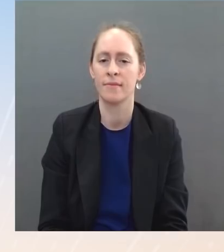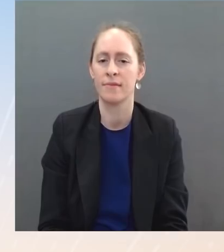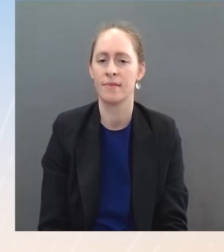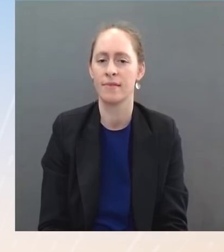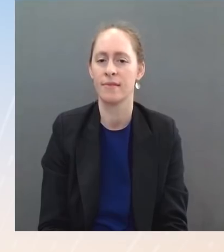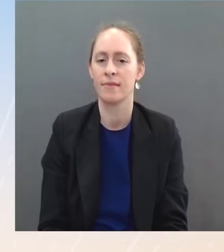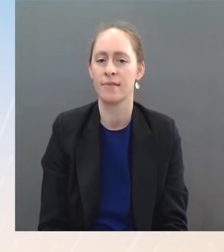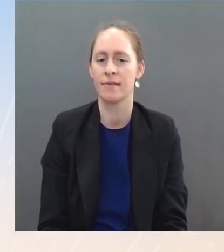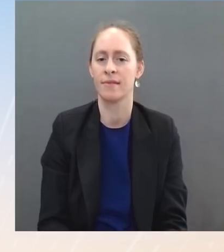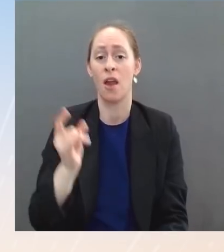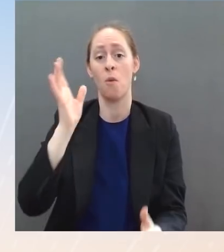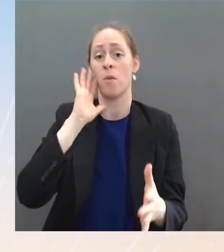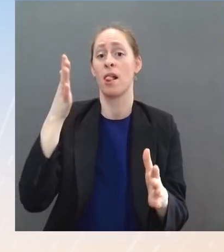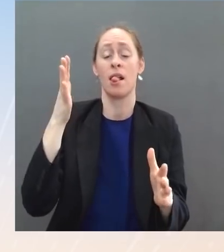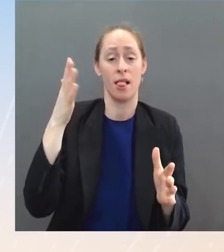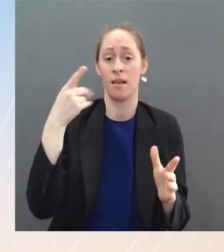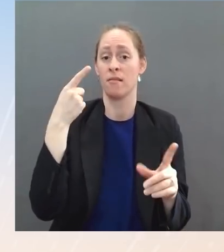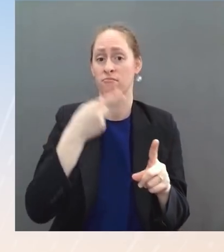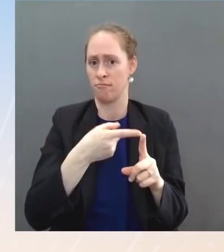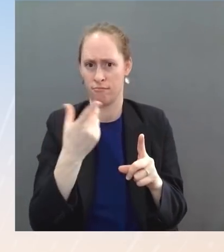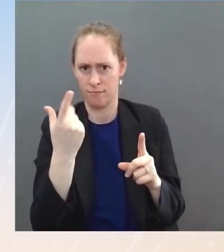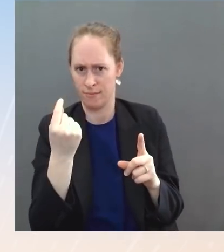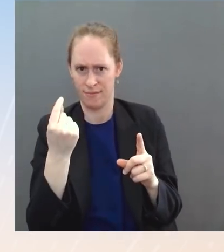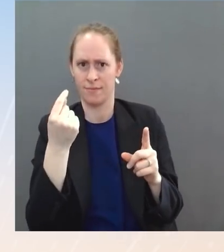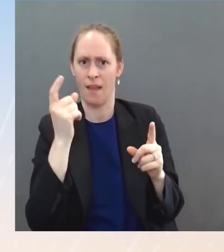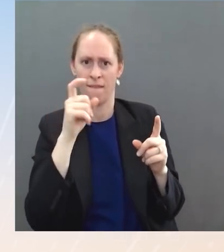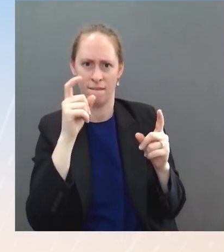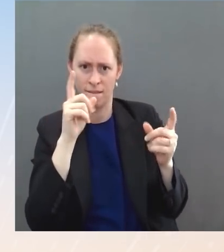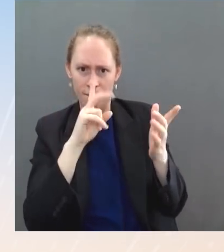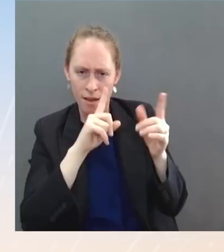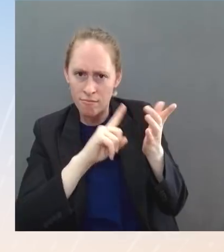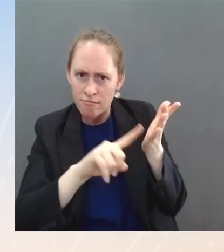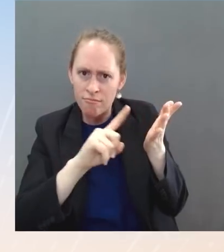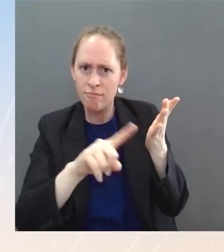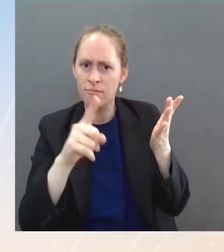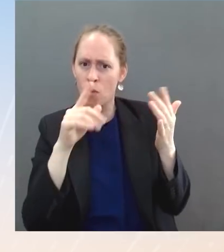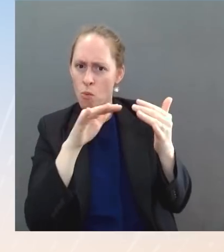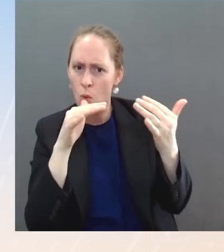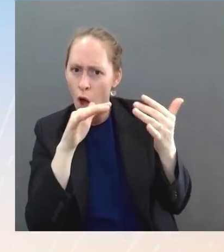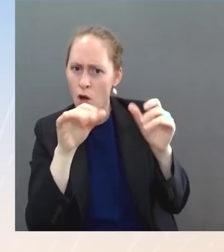The first is the information we and our allies and partners gather, including through intelligence sources.